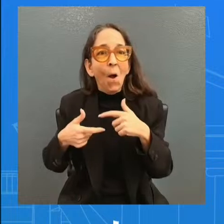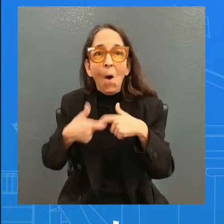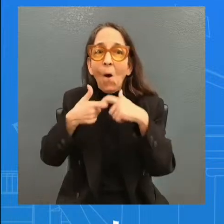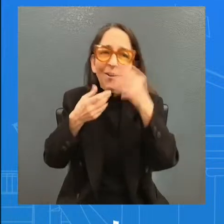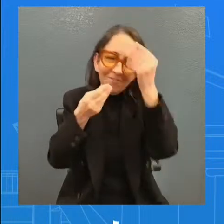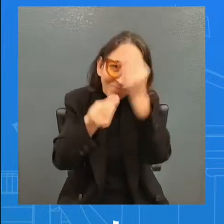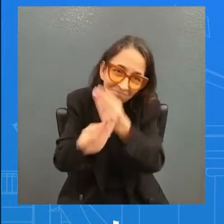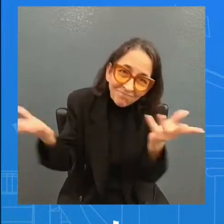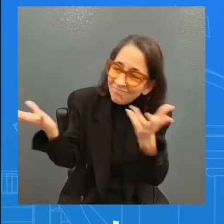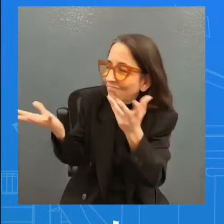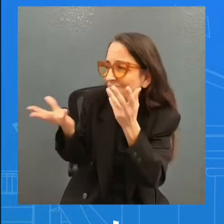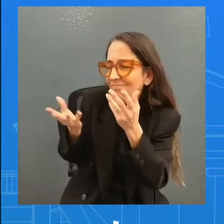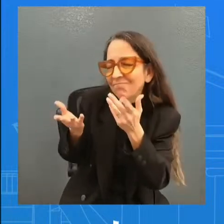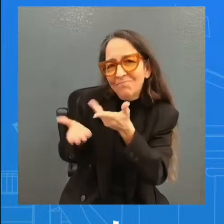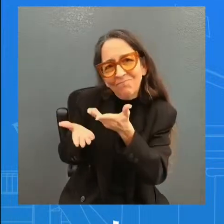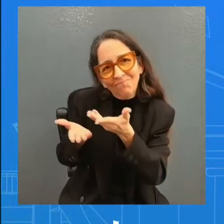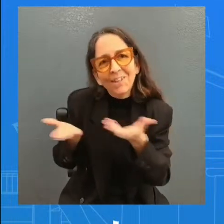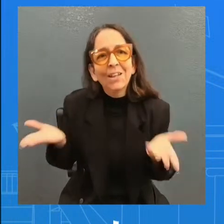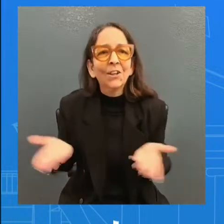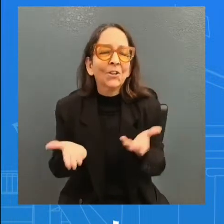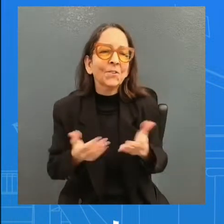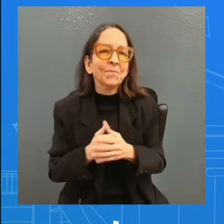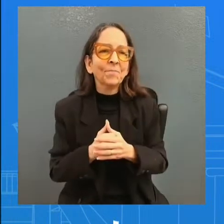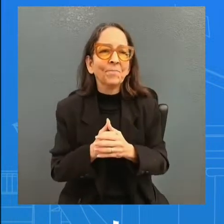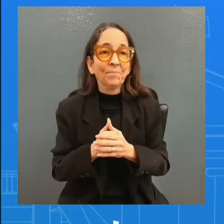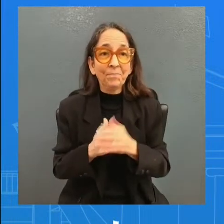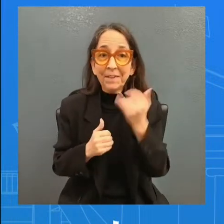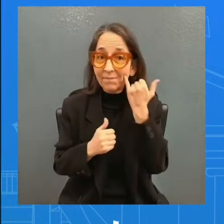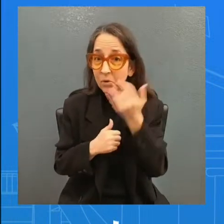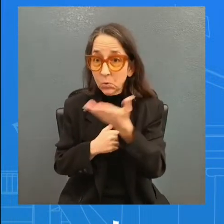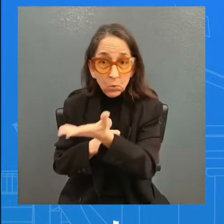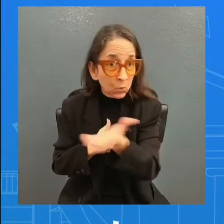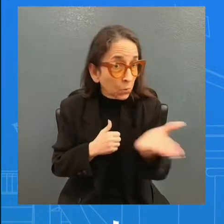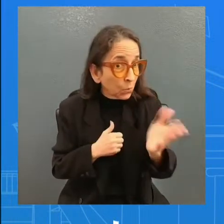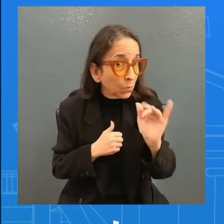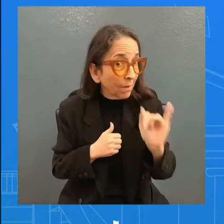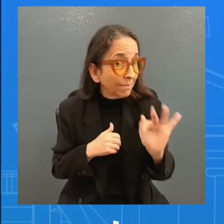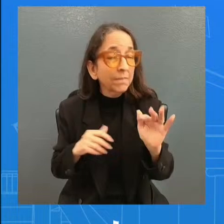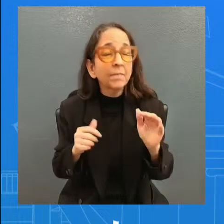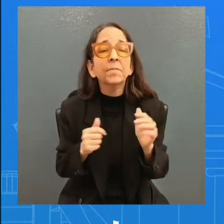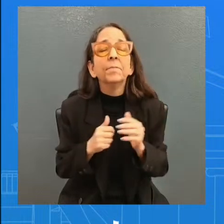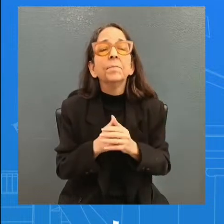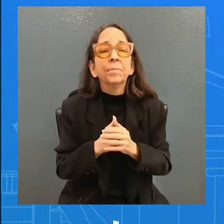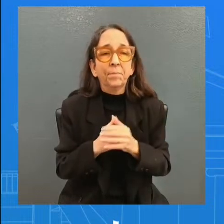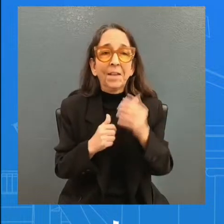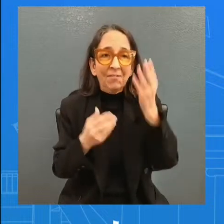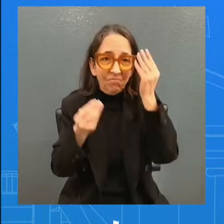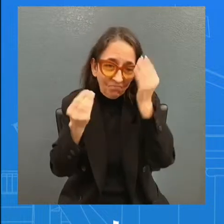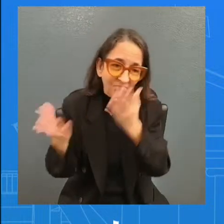And if you guys have a chance, make sure to -- to offer you up your well wishes to Jeremy and Jacob next week.